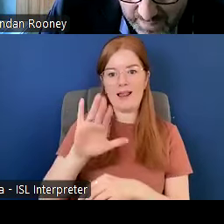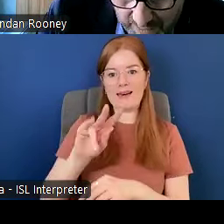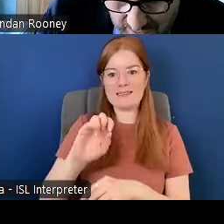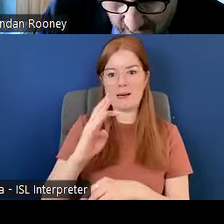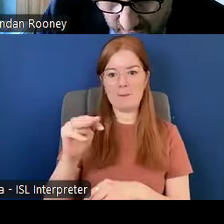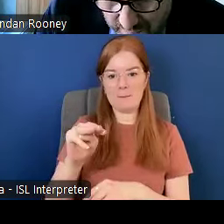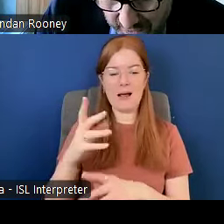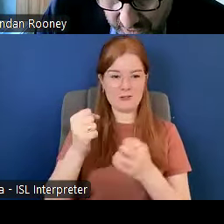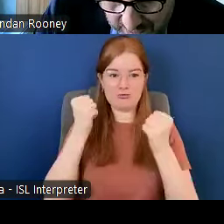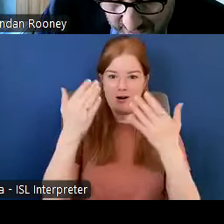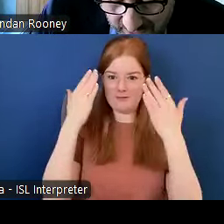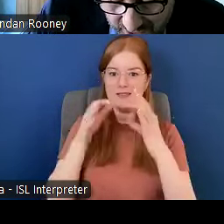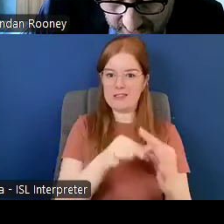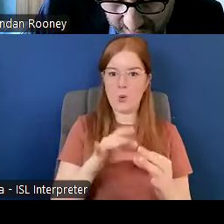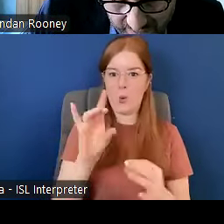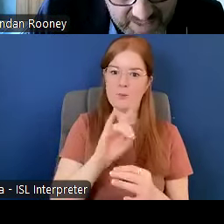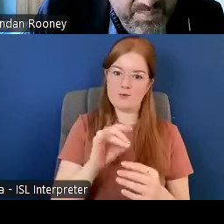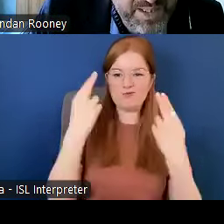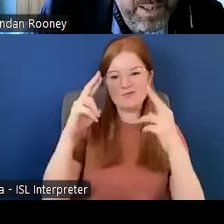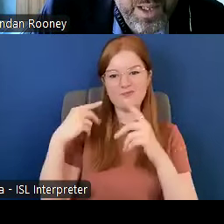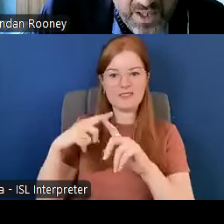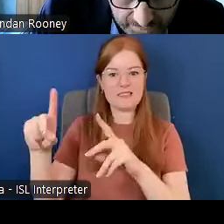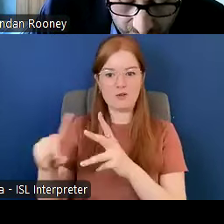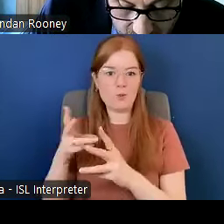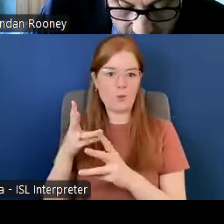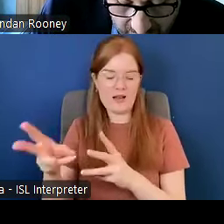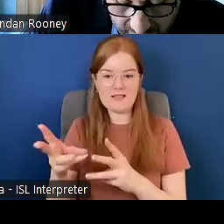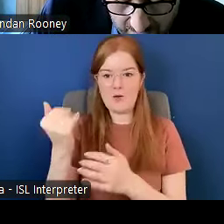resemblance to Hone's many representations in various media of the woodland around